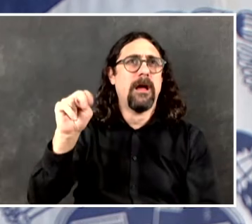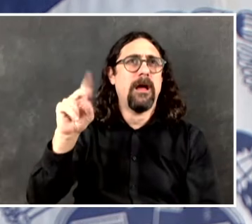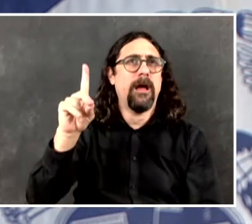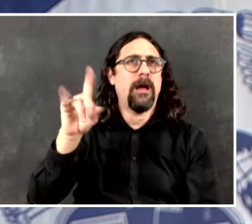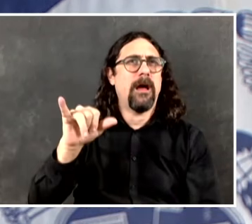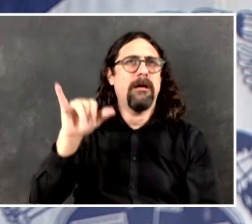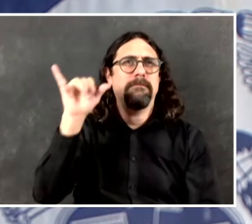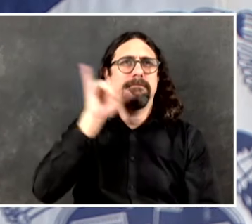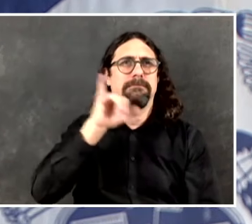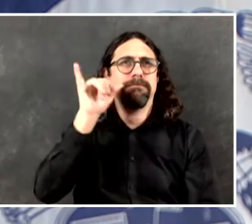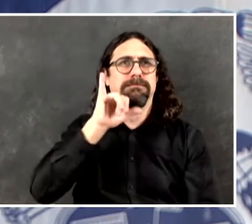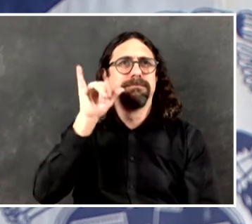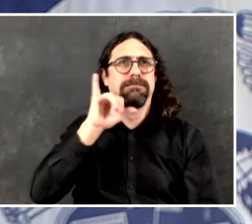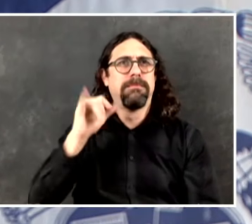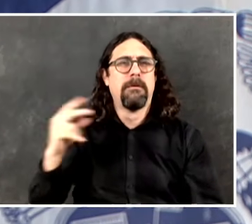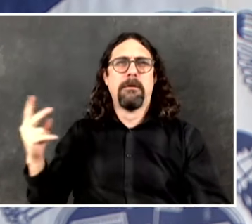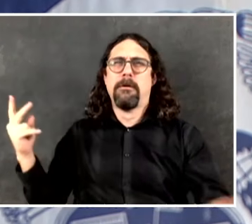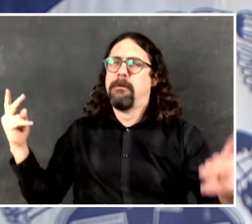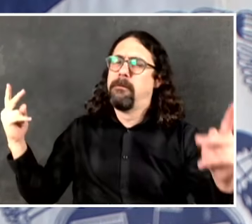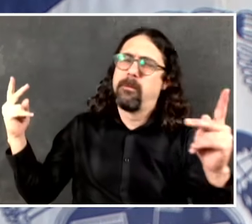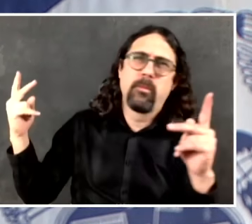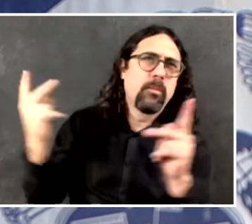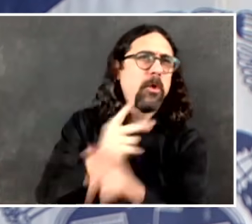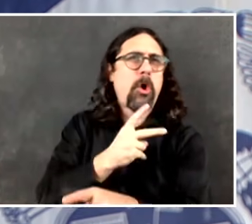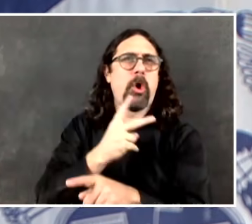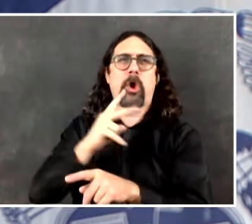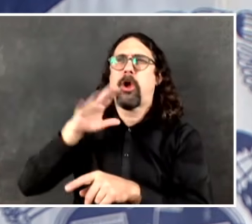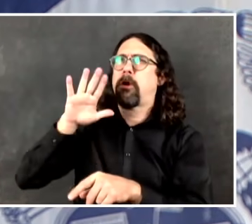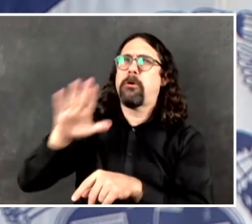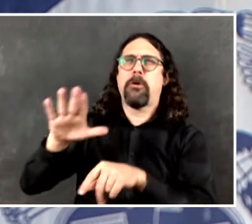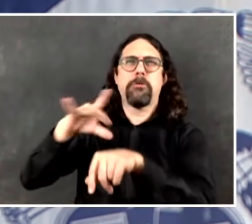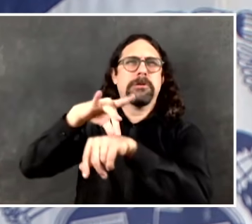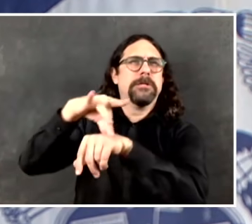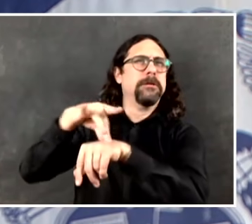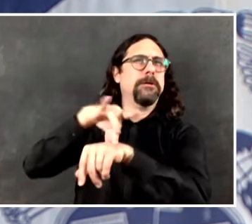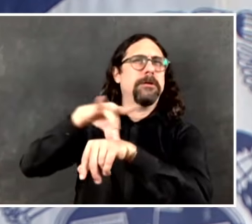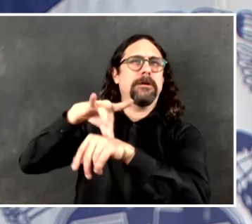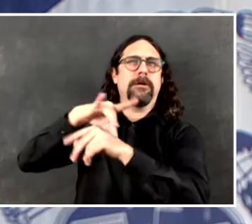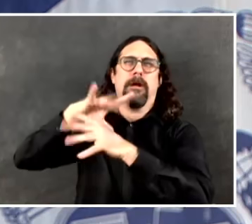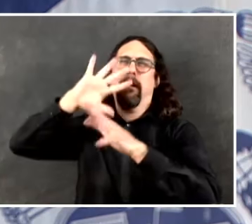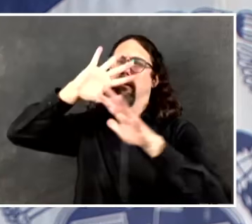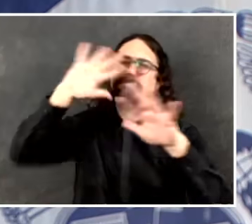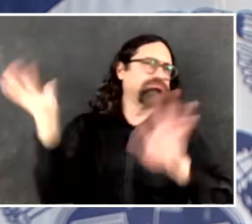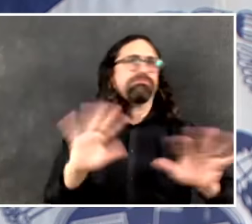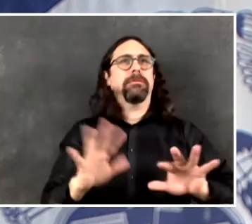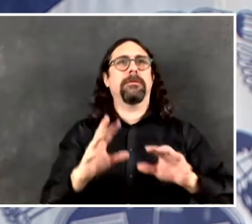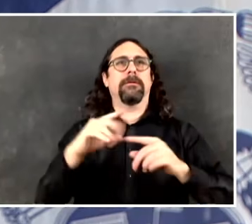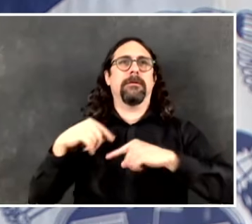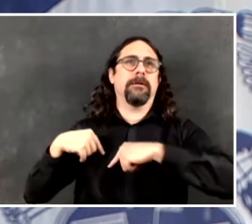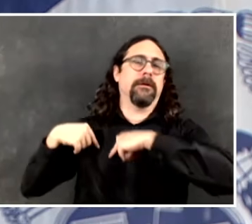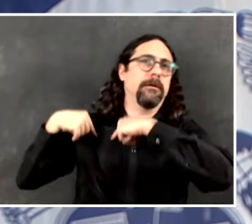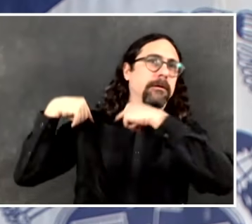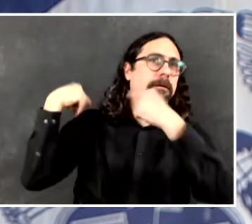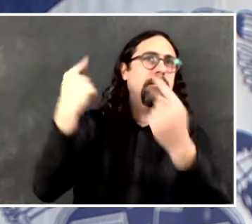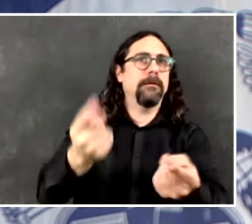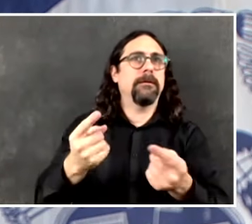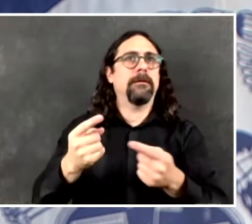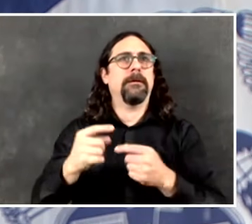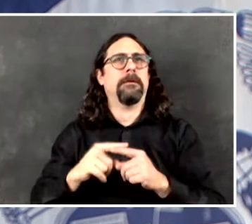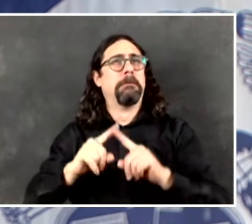NATURAL DISASTER IN OUR CITY. PEOPLE FOUGHT BACK! WITH EXTRAORDINARY EFFTORS AT THE GRASSROOTS TO HELP EAC OTHER.